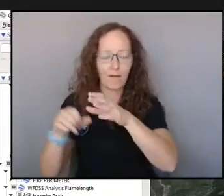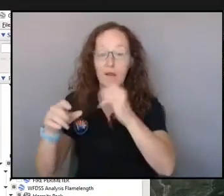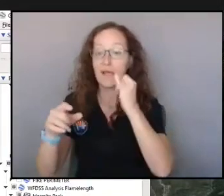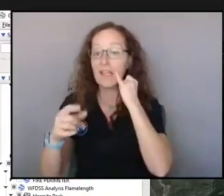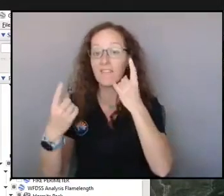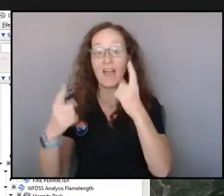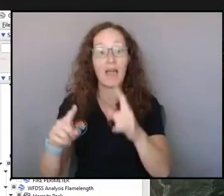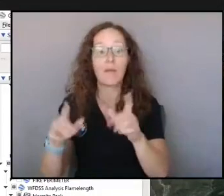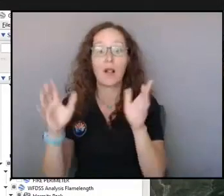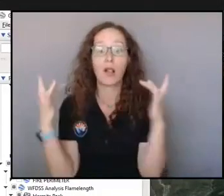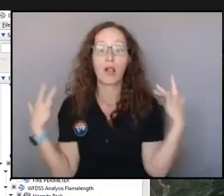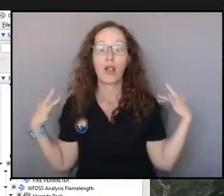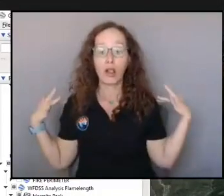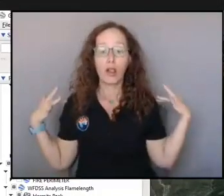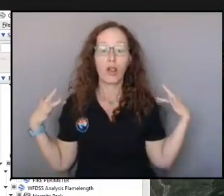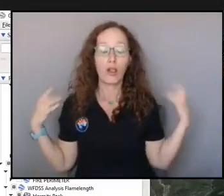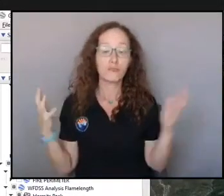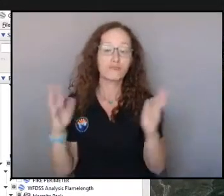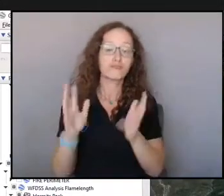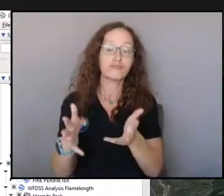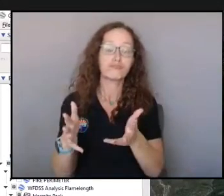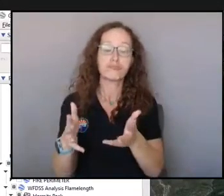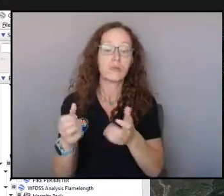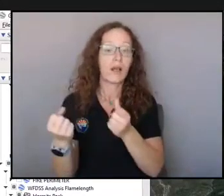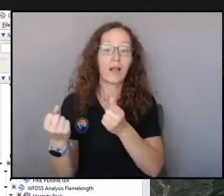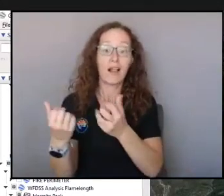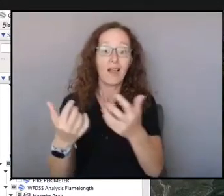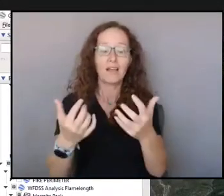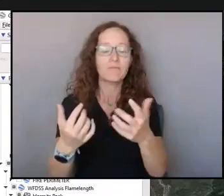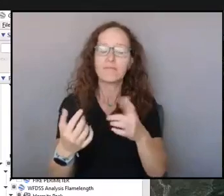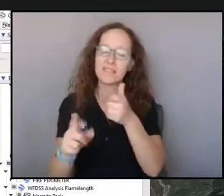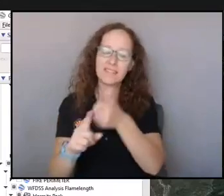REMEMBER, THESE RUNS ARE IF WE DID NO SUPPRESSION